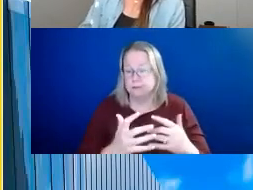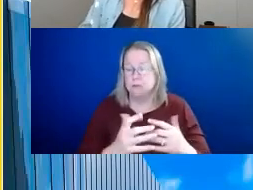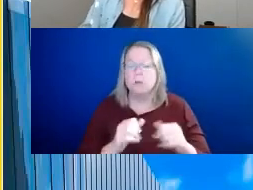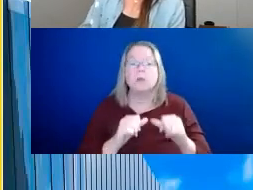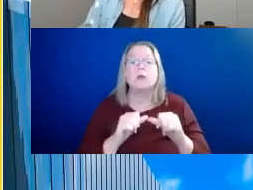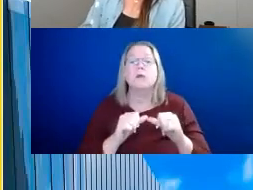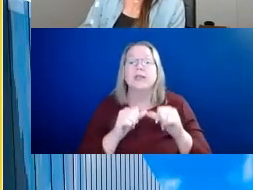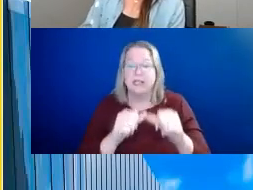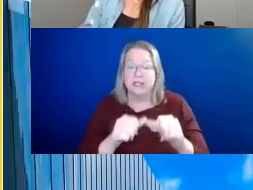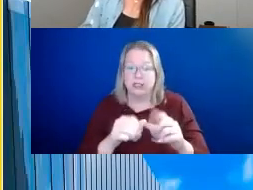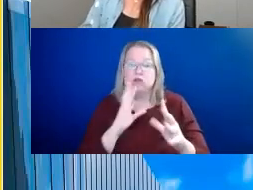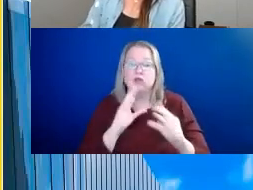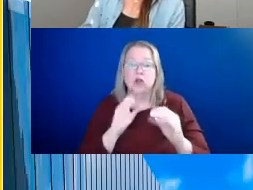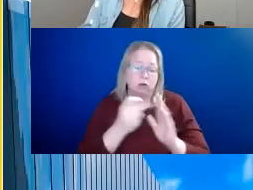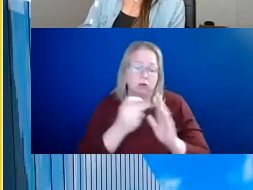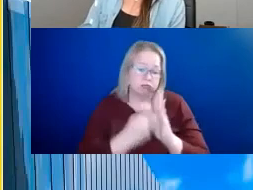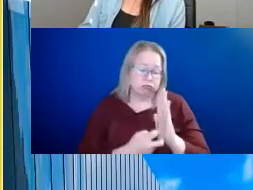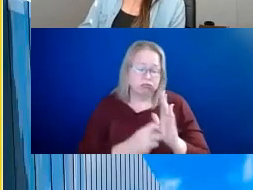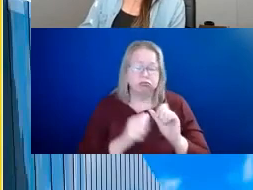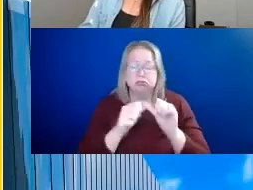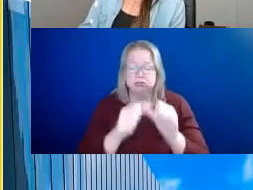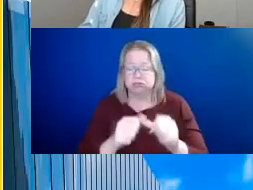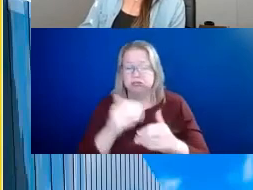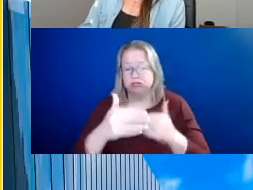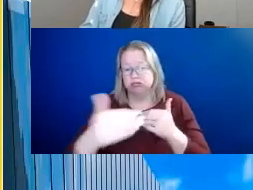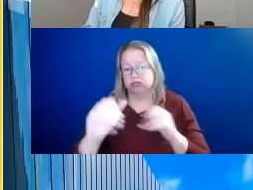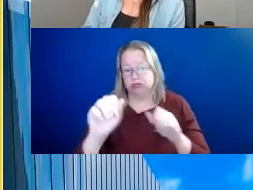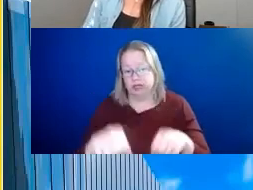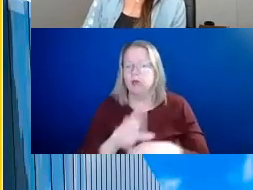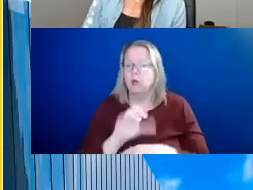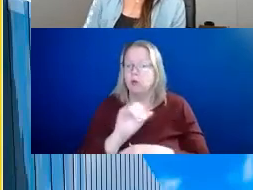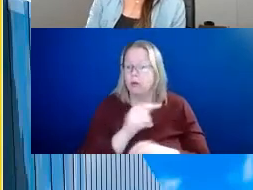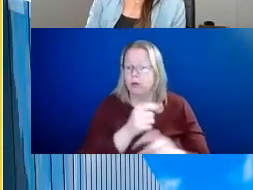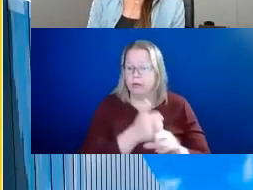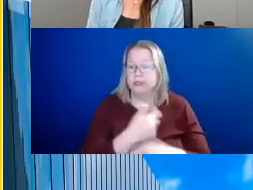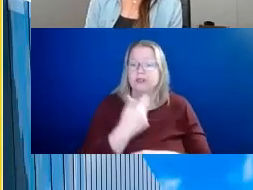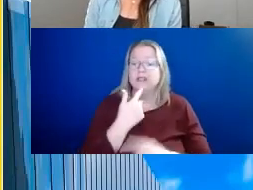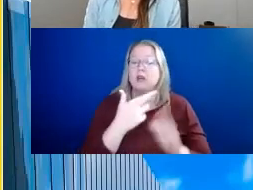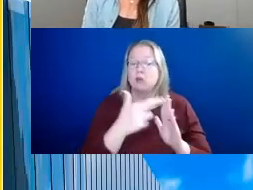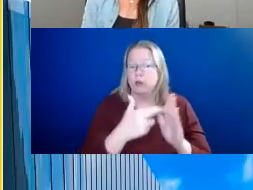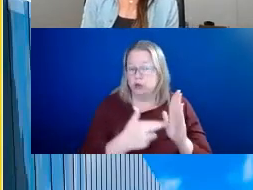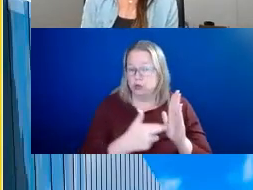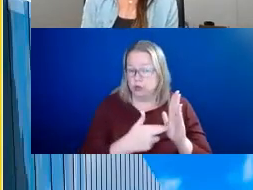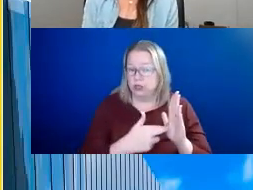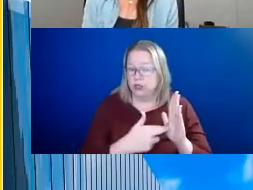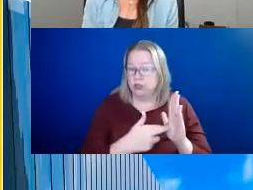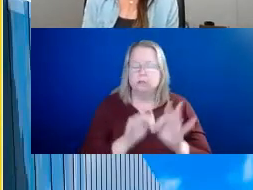that as we go. As Robert mentioned, 12:19:03 registration is a very important 12:19:08 and it